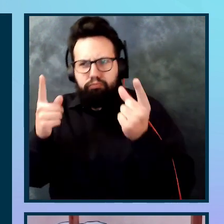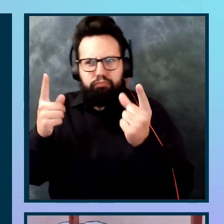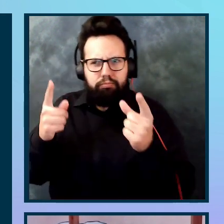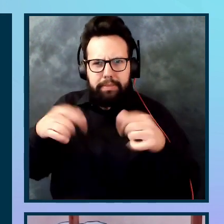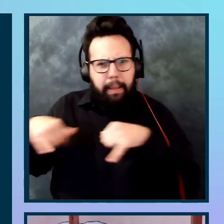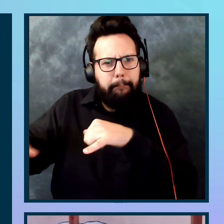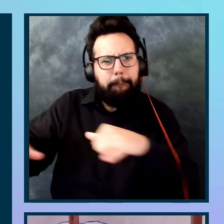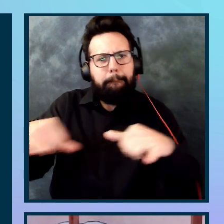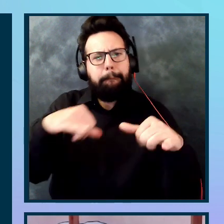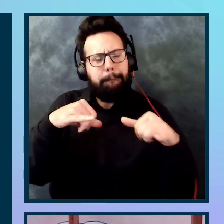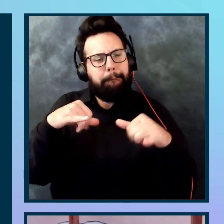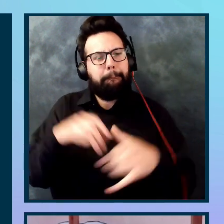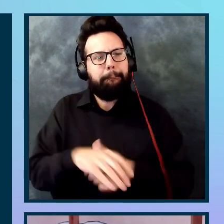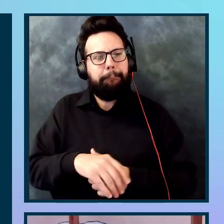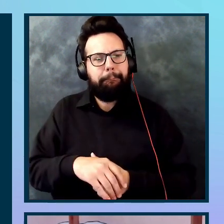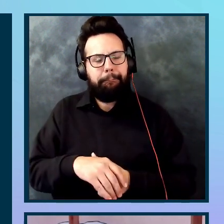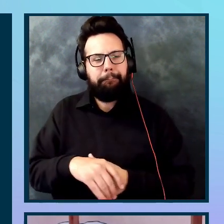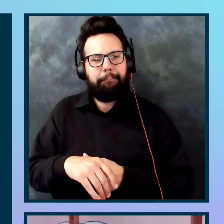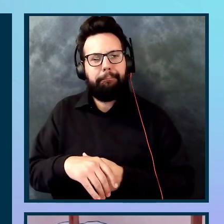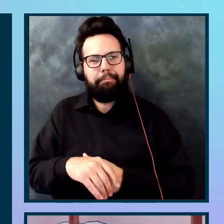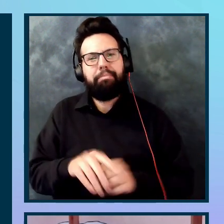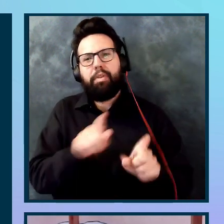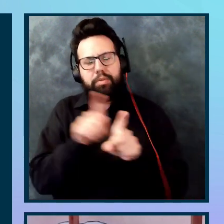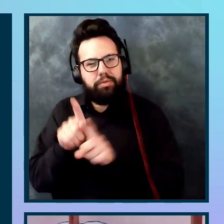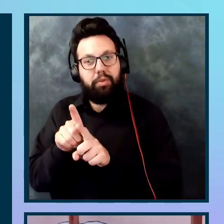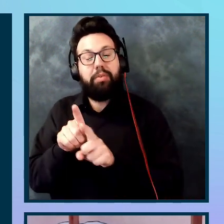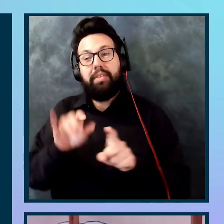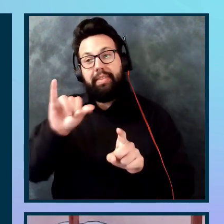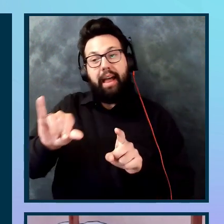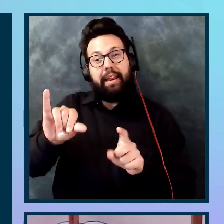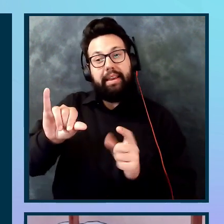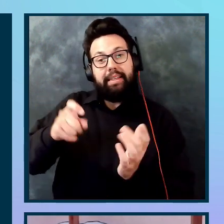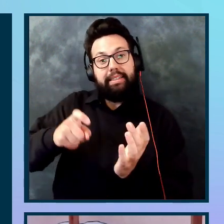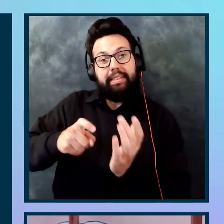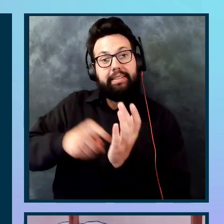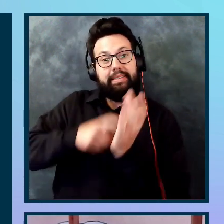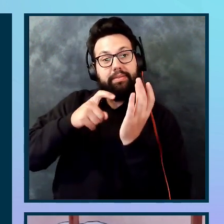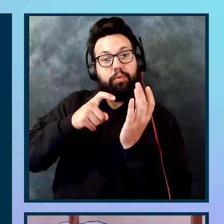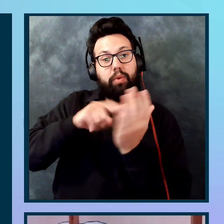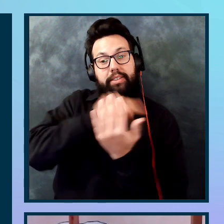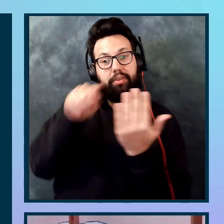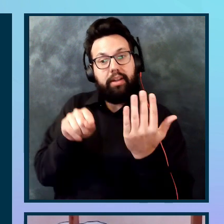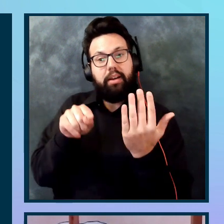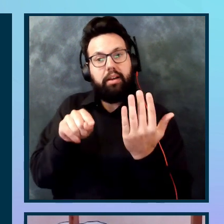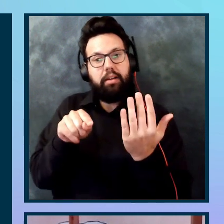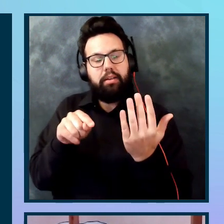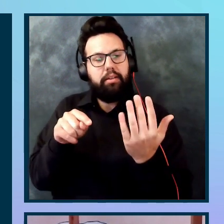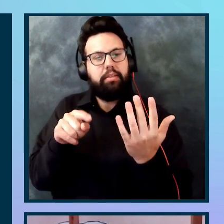but they're also testable, machine readable, and can live as an executable specification